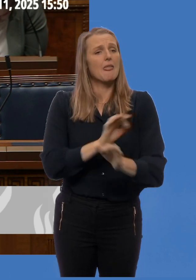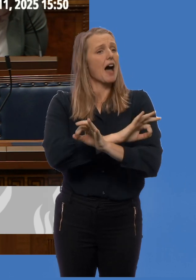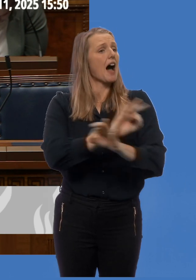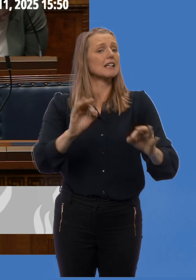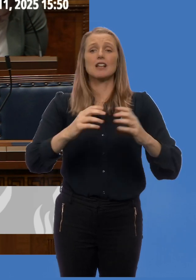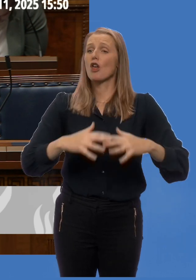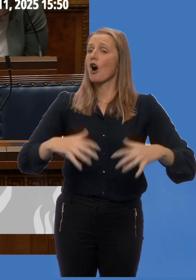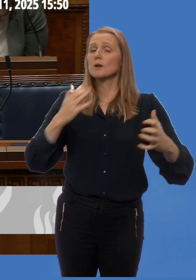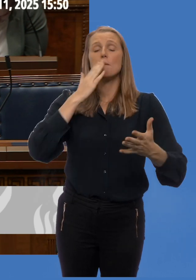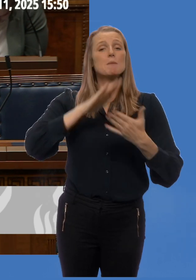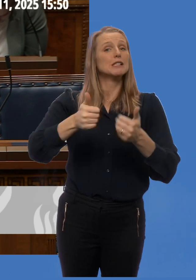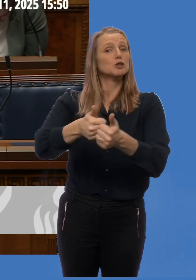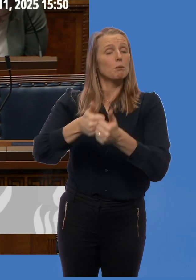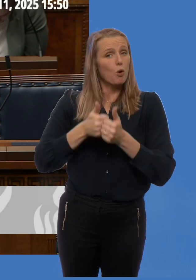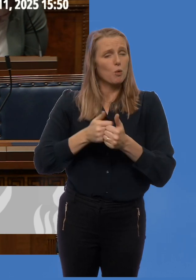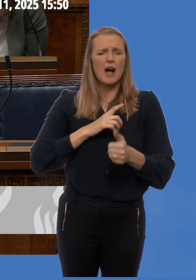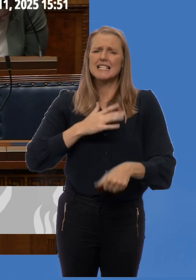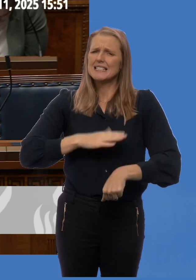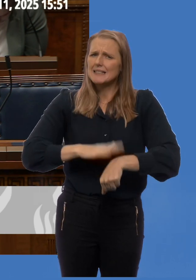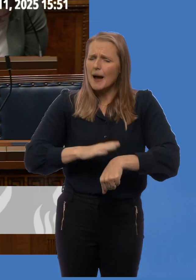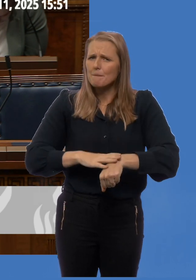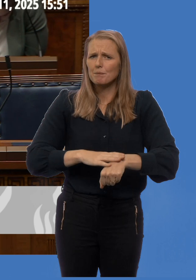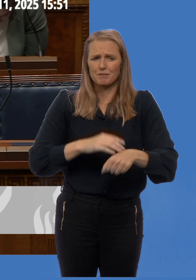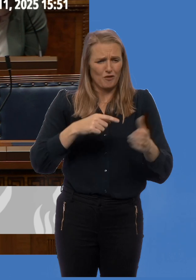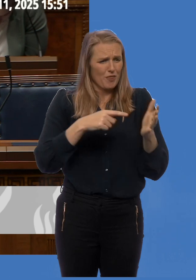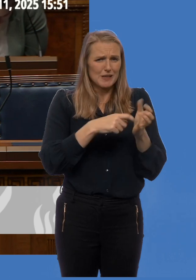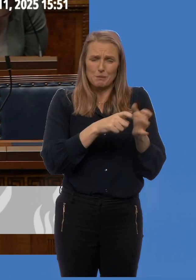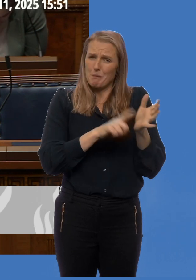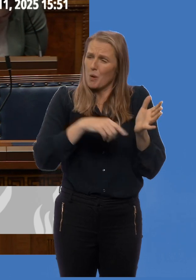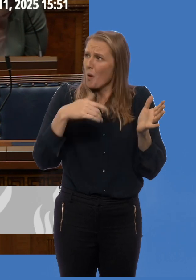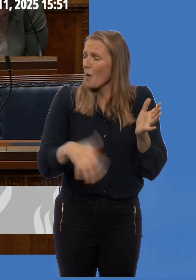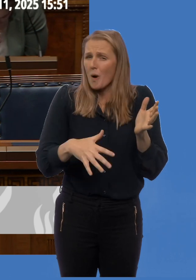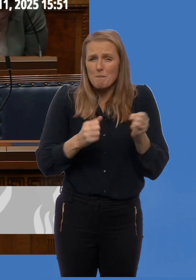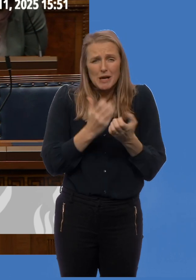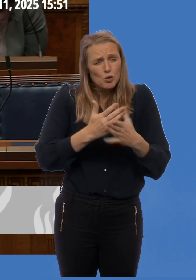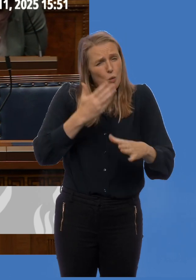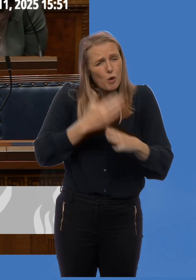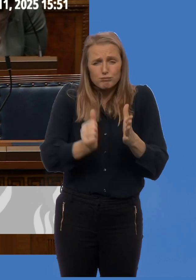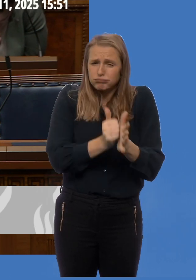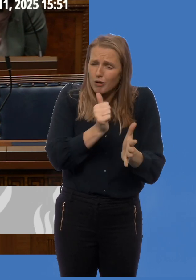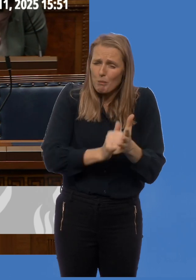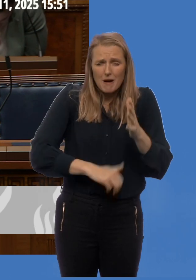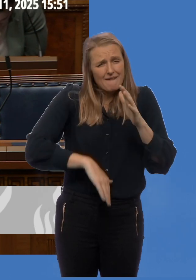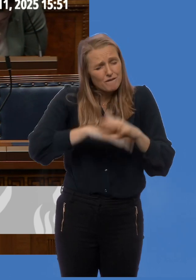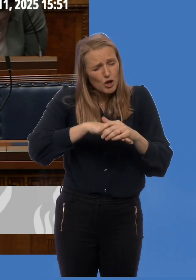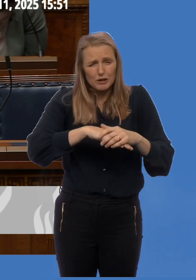examine this landmark Bill thoroughly and deliver legislation that is robust, effective and fully informed by